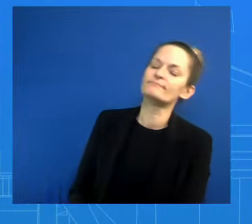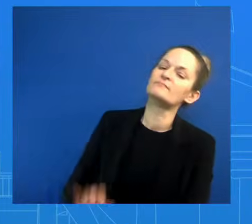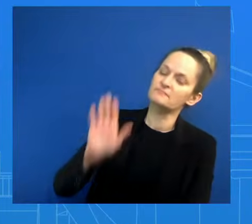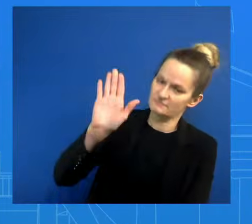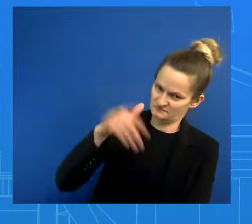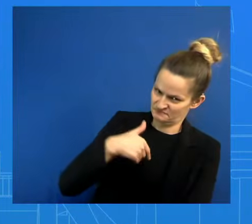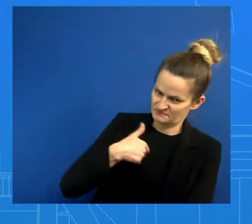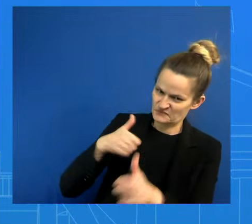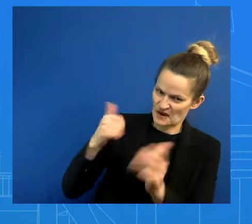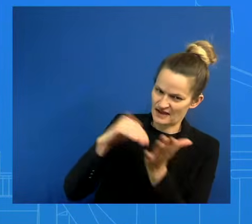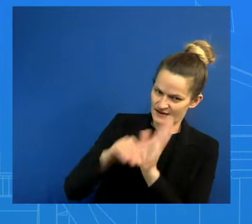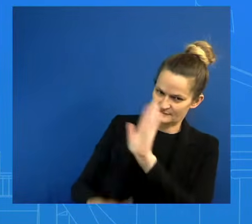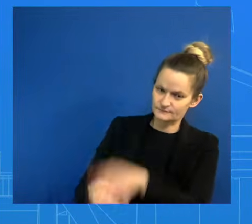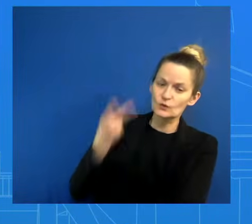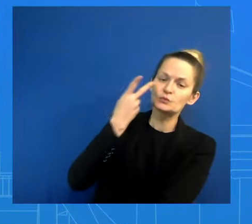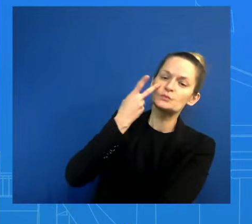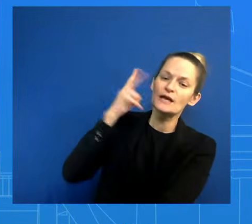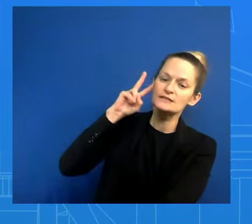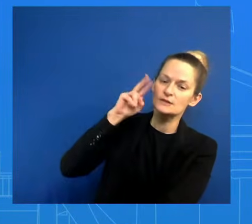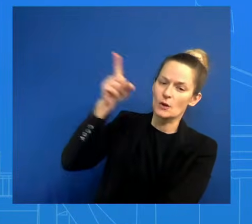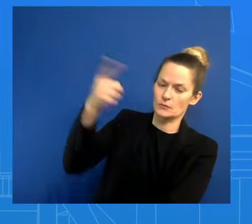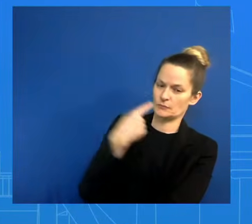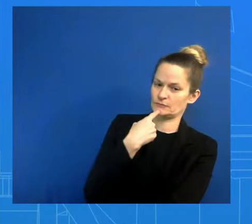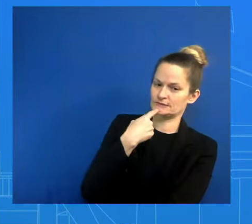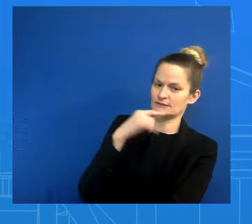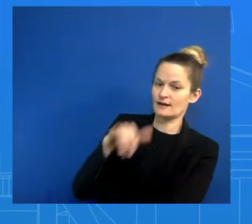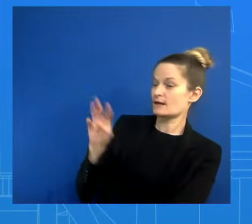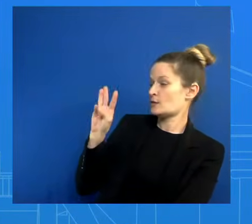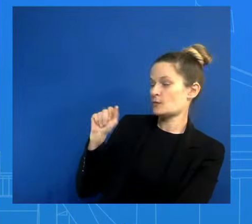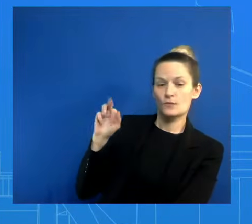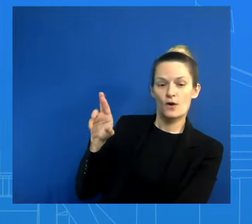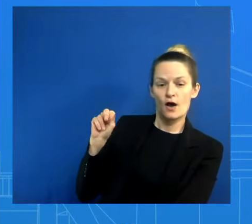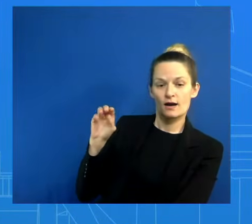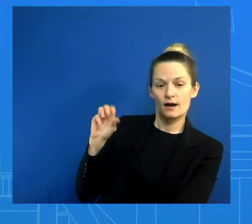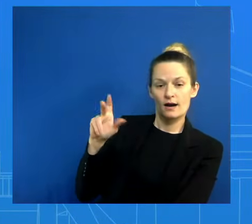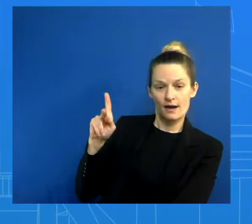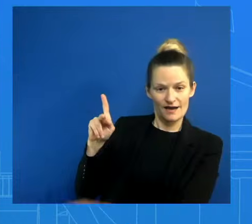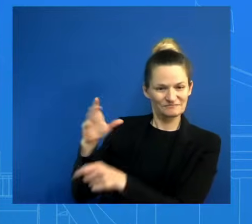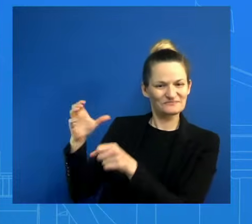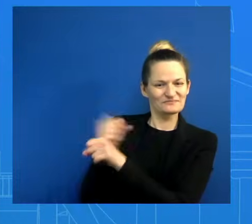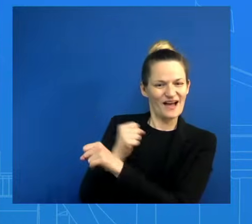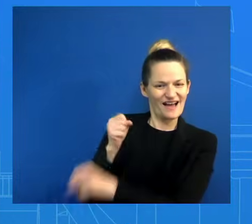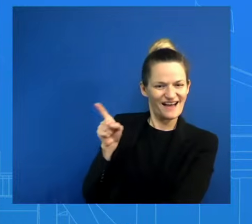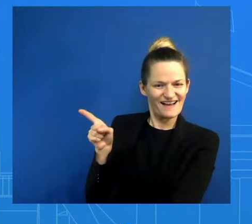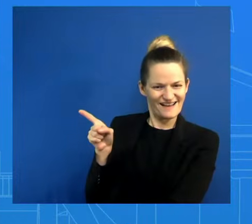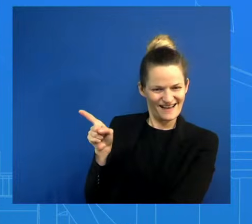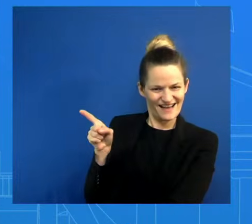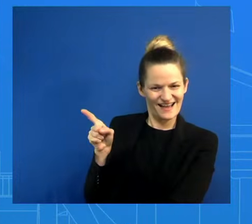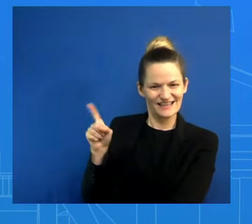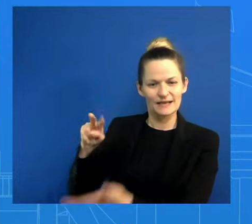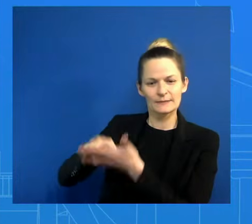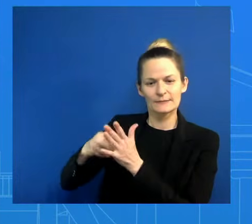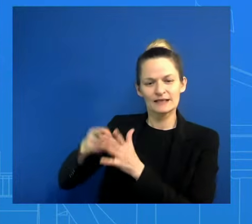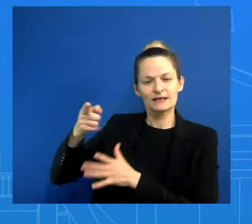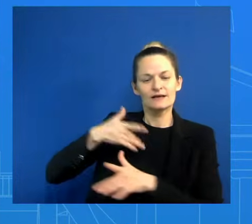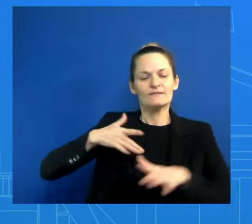gave you a little bit more breathing room, a little bit more ability to deliver for the American people. Does Sinema's decision to leave the party